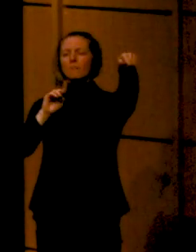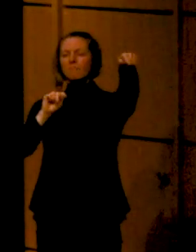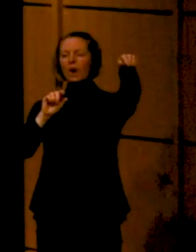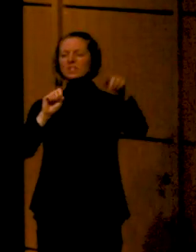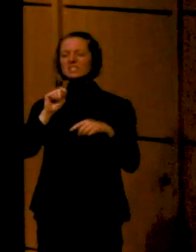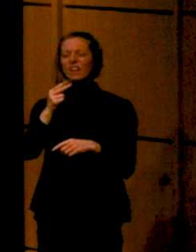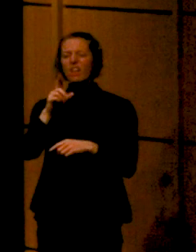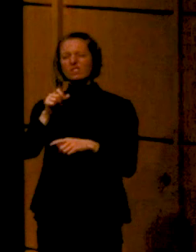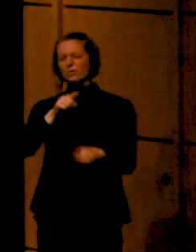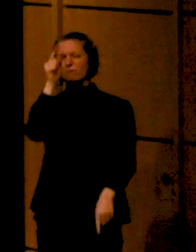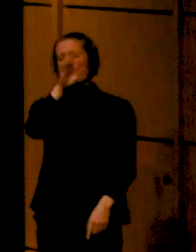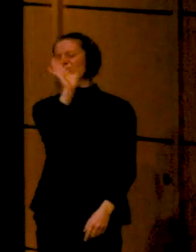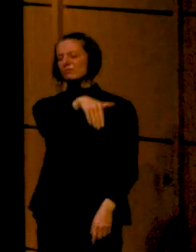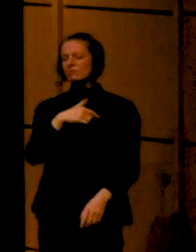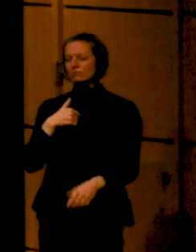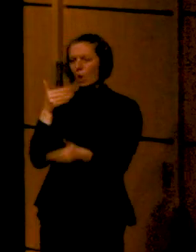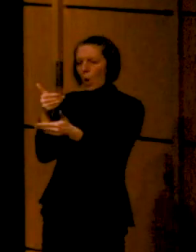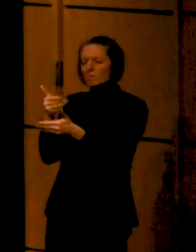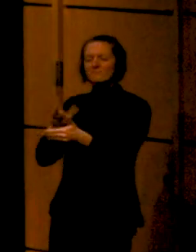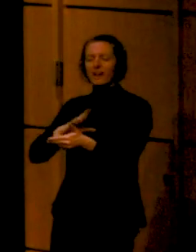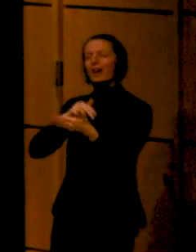it was much tougher to get to Mount St. Helens.